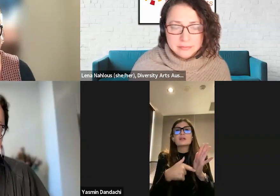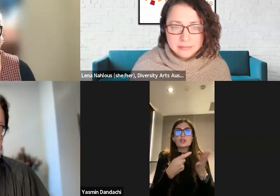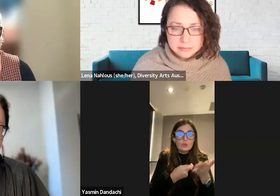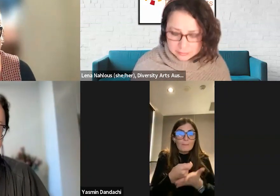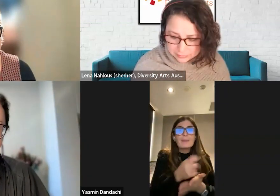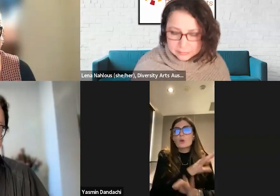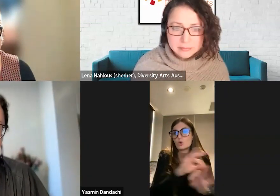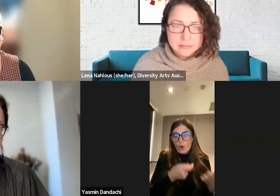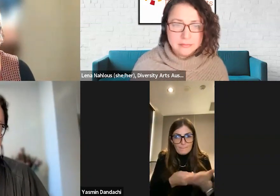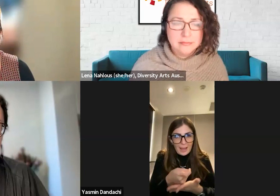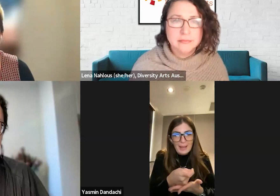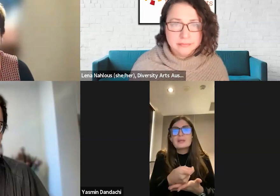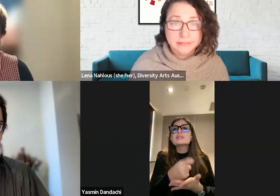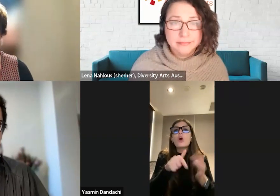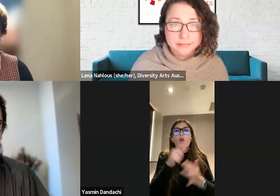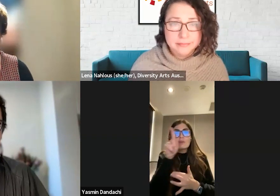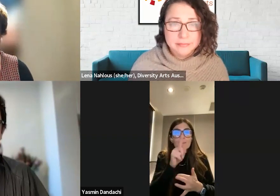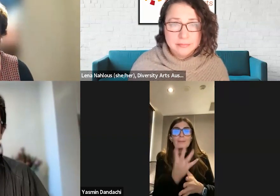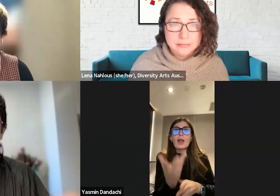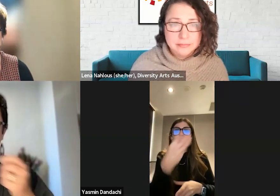of people involved in organisational governance and that